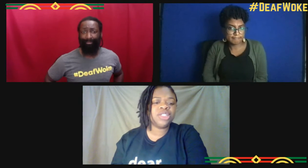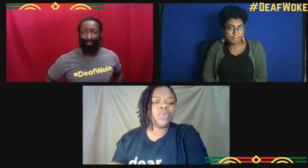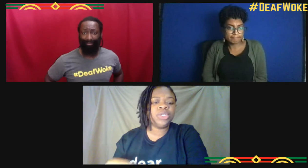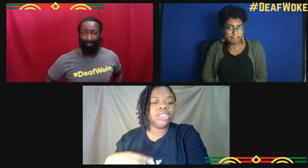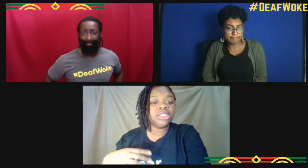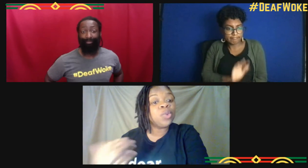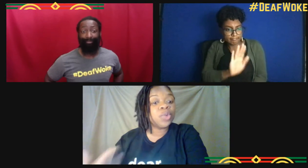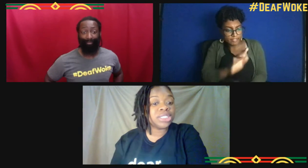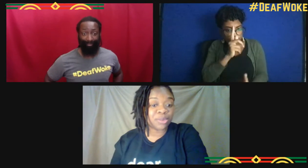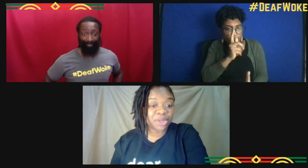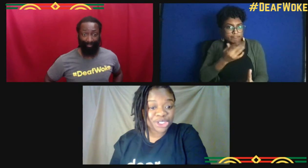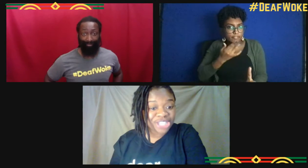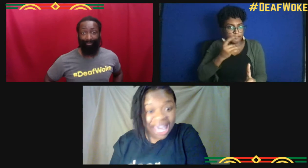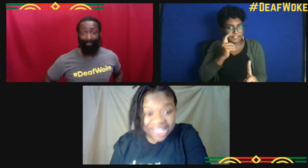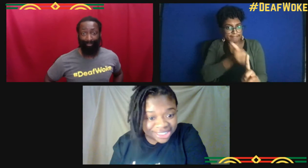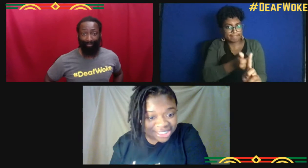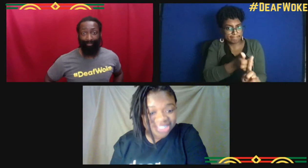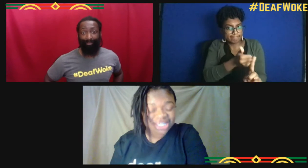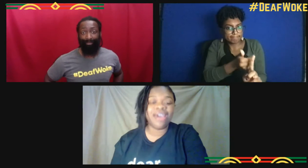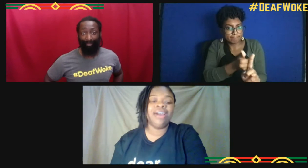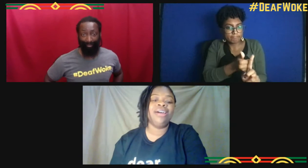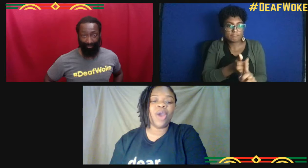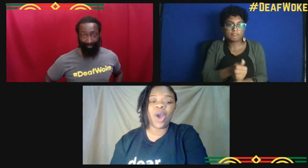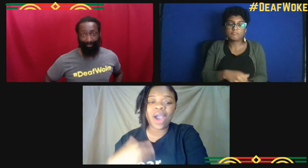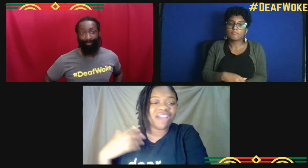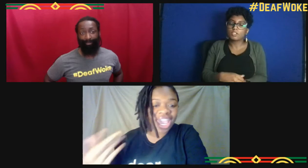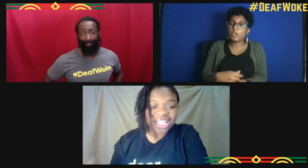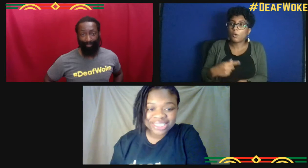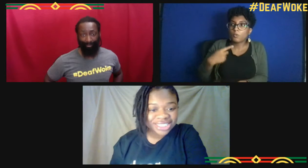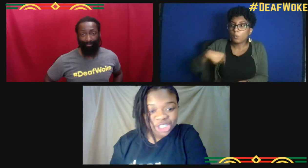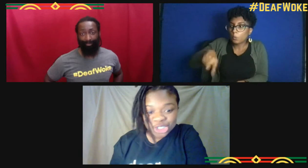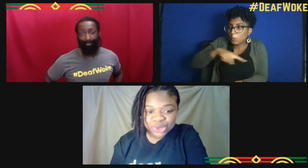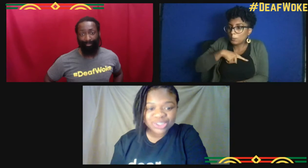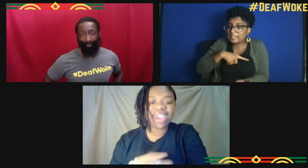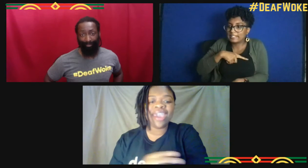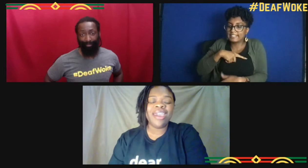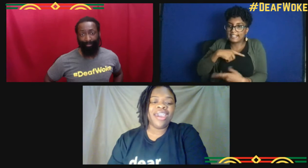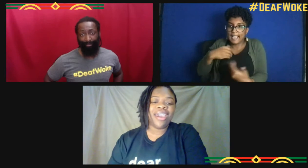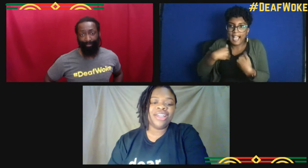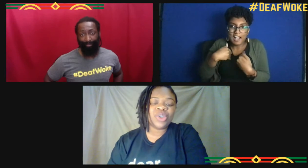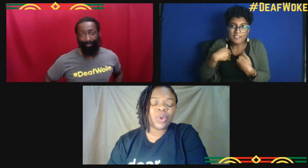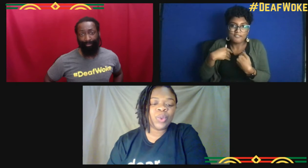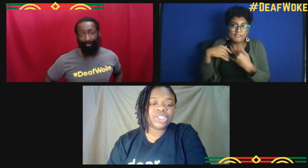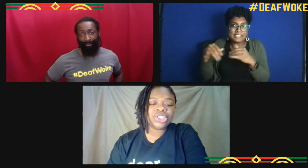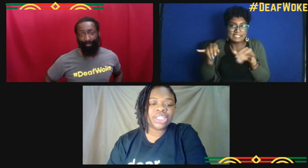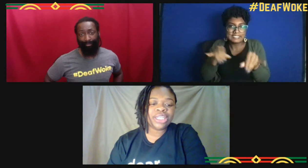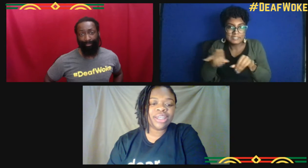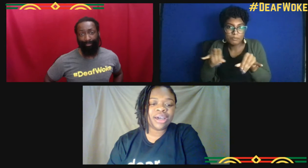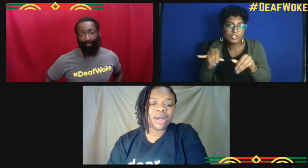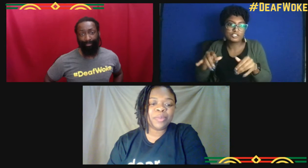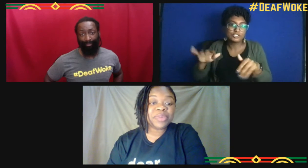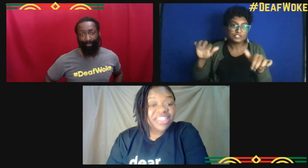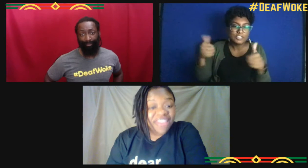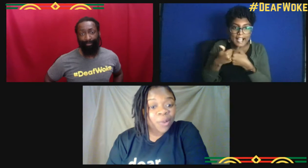because we deal with similar challenges. We all have access issues and so we shouldn't be